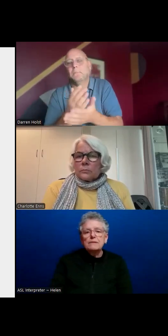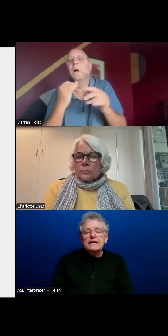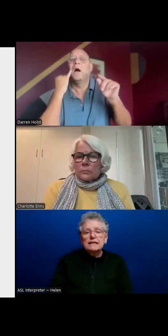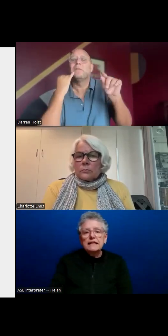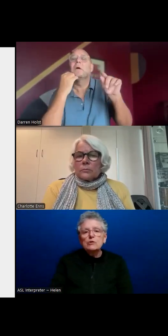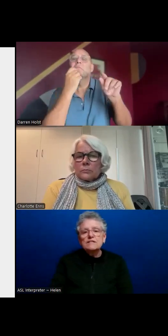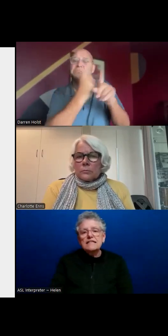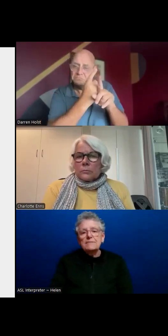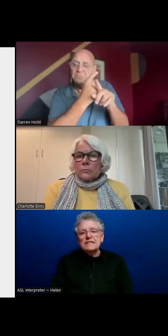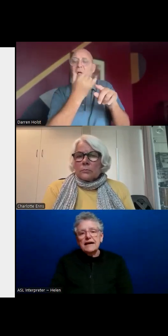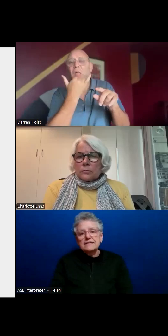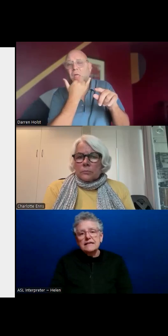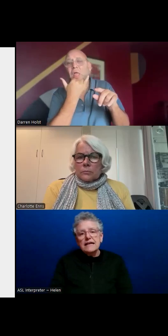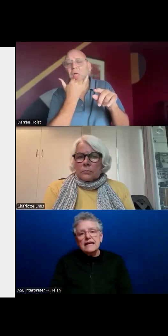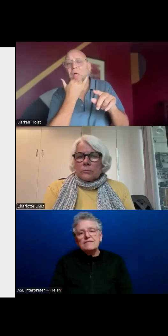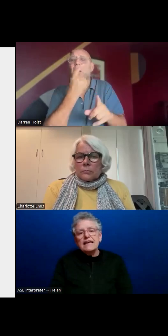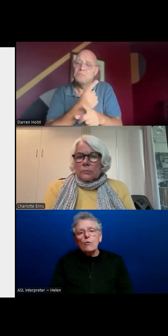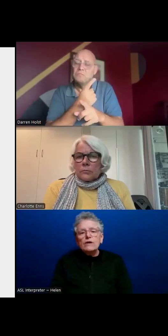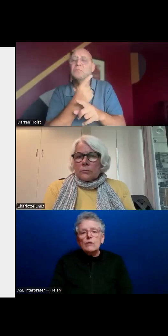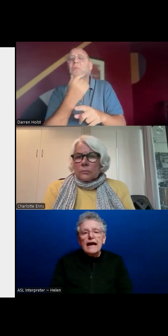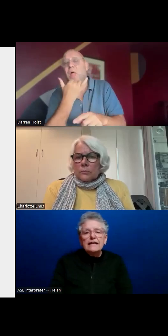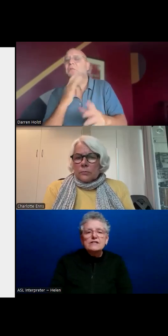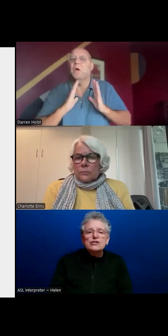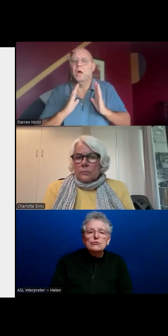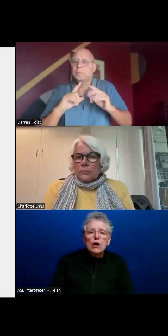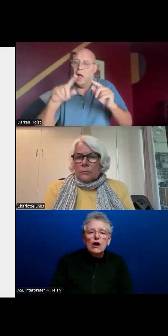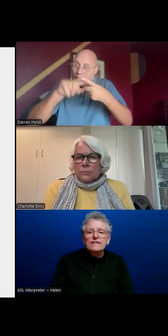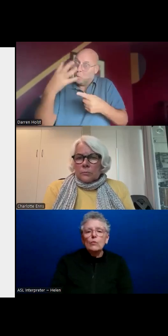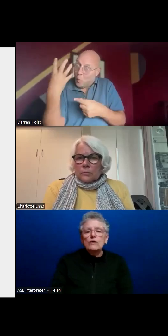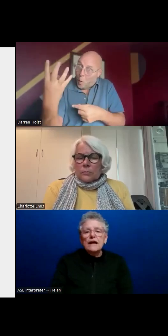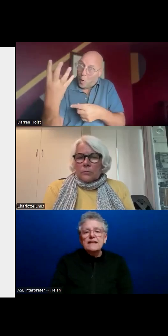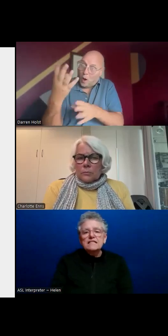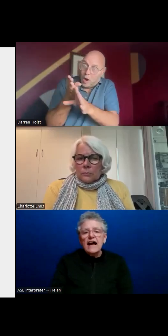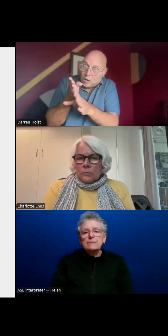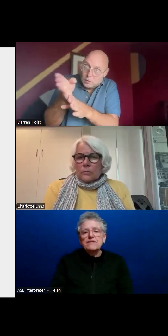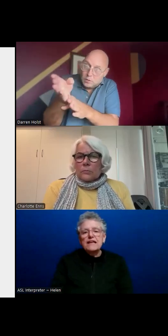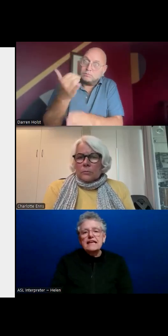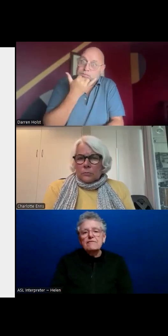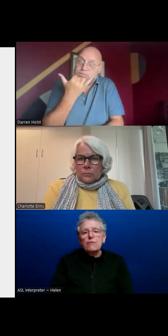and they're making mistakes repeatedly, you would stop the test. If they get one right and then two wrong and then one right, that's fine.